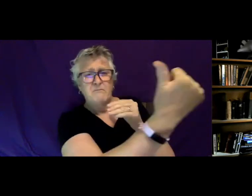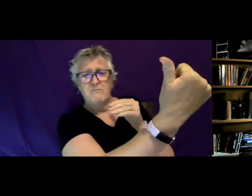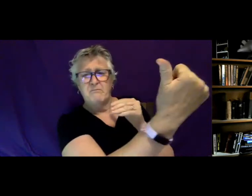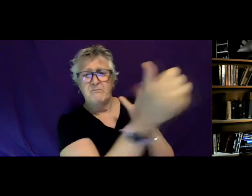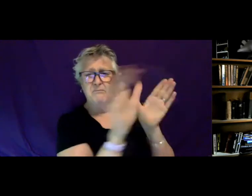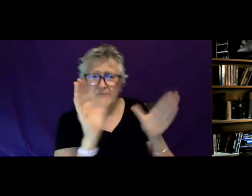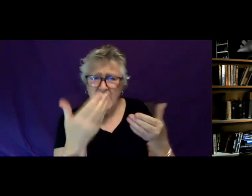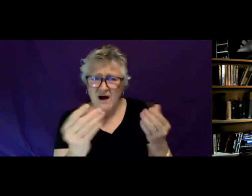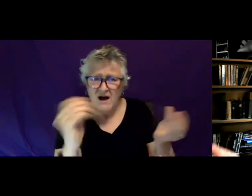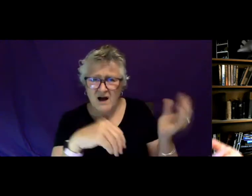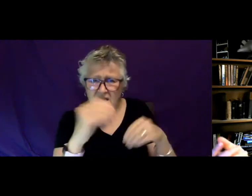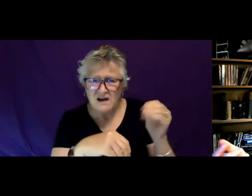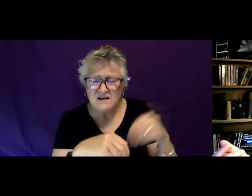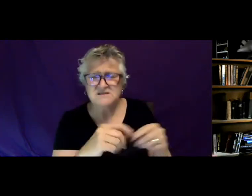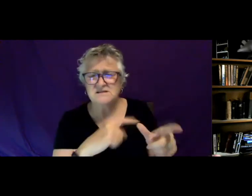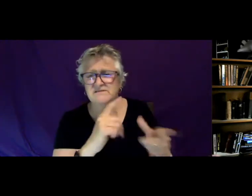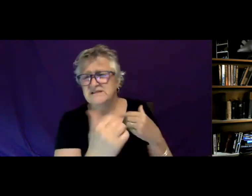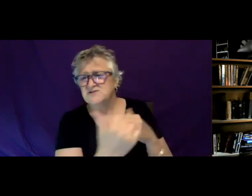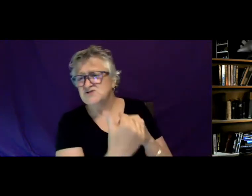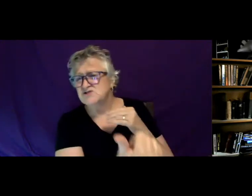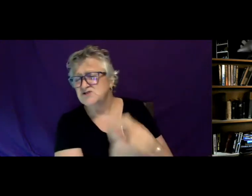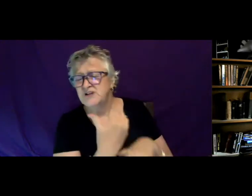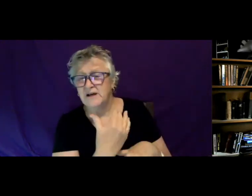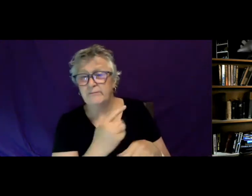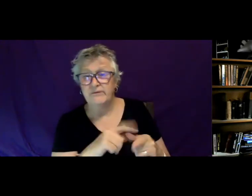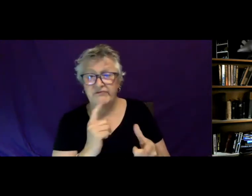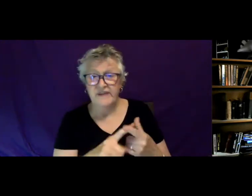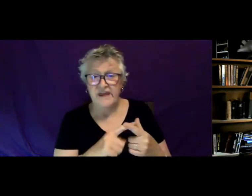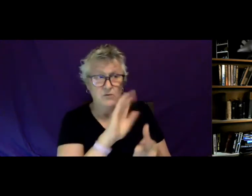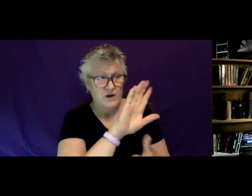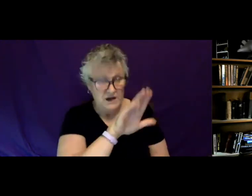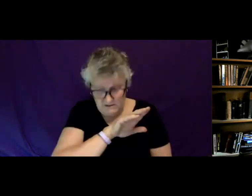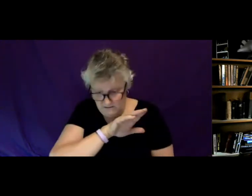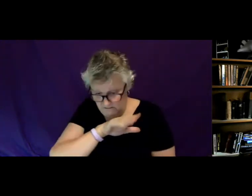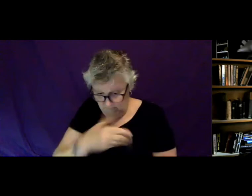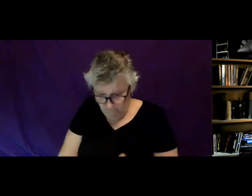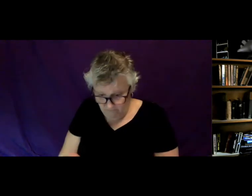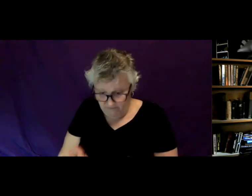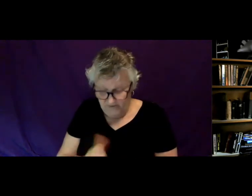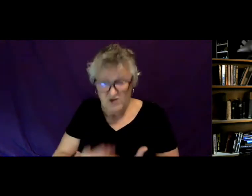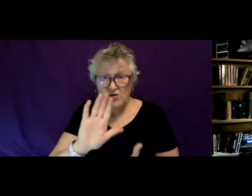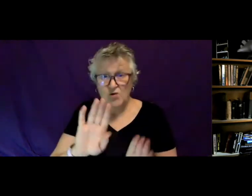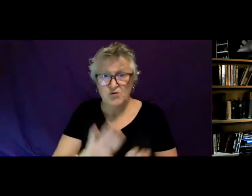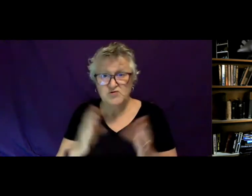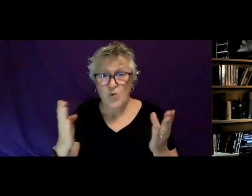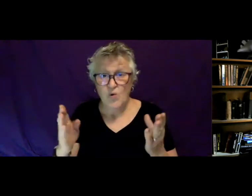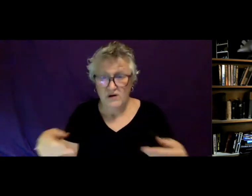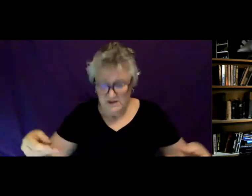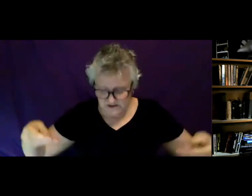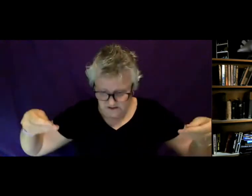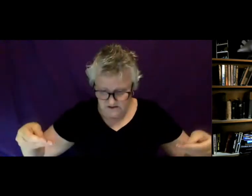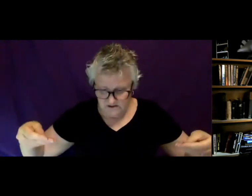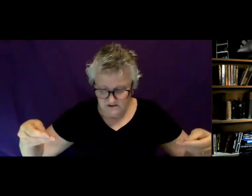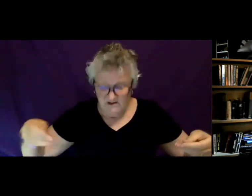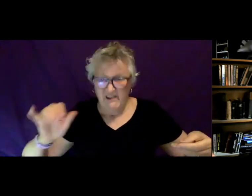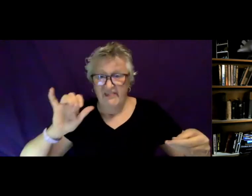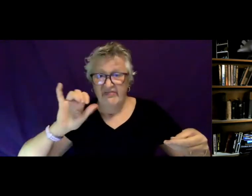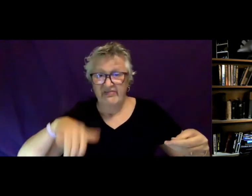all you see is a microwave, or a-- you know, whatever doohickey it is that the-- Jeff Bezos is selling us today.